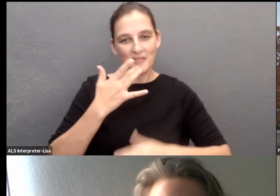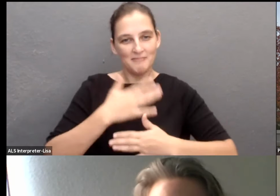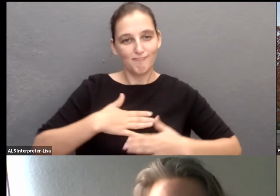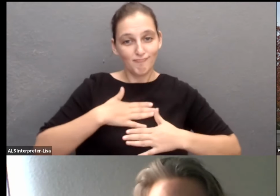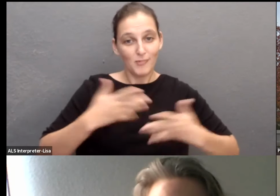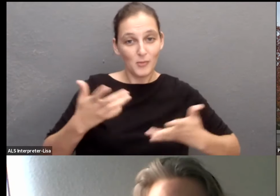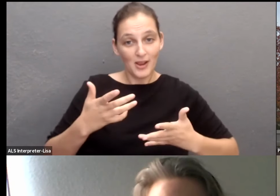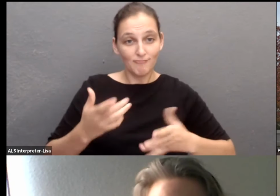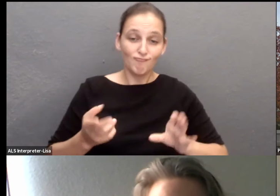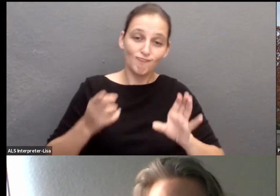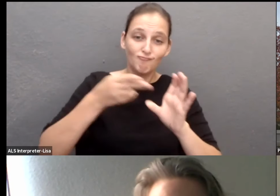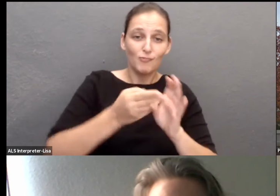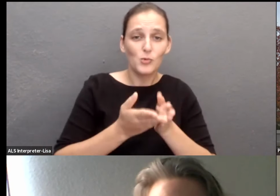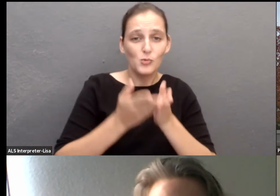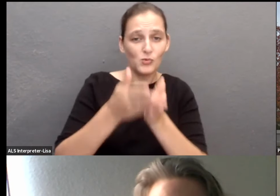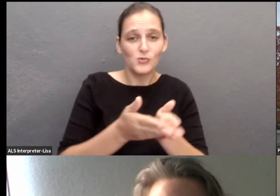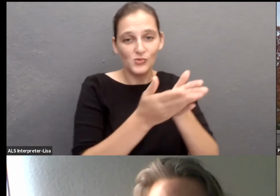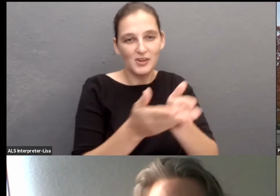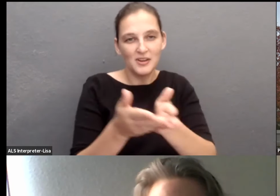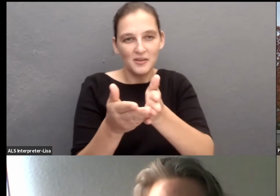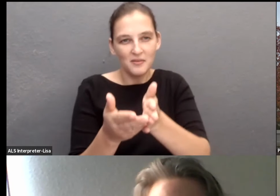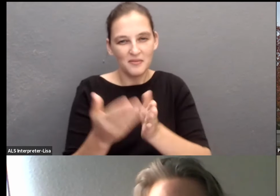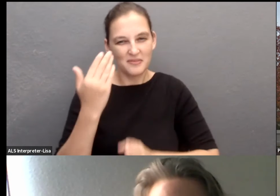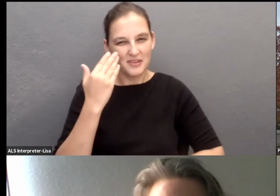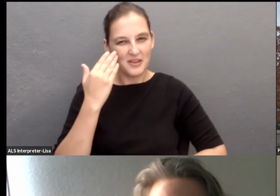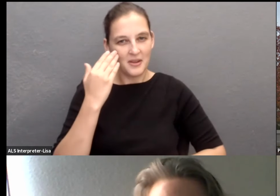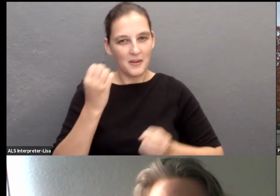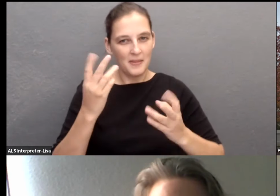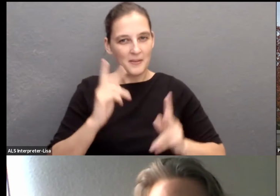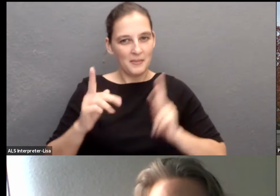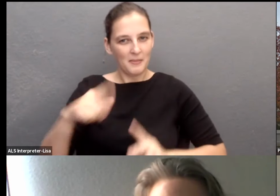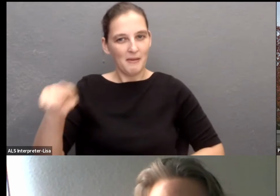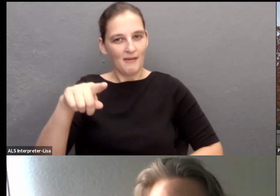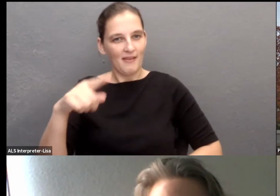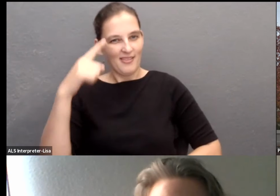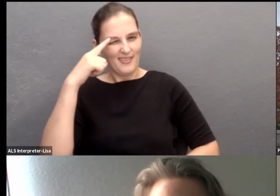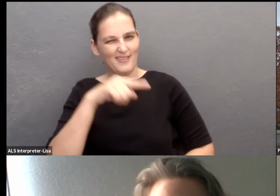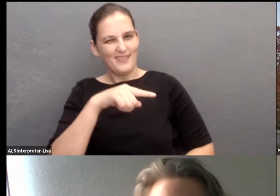cruise ship which I know a lot of people probably think that that's probably not the best place